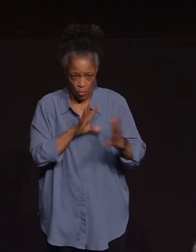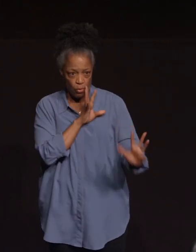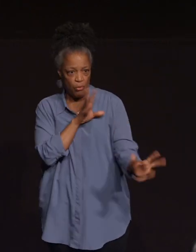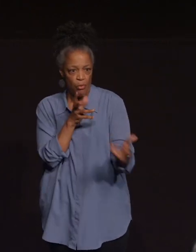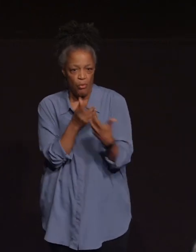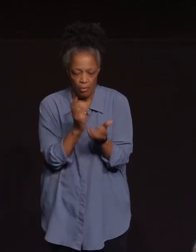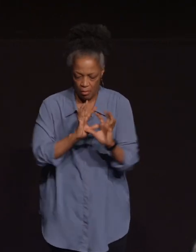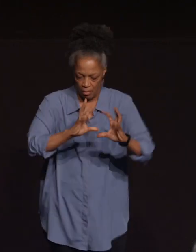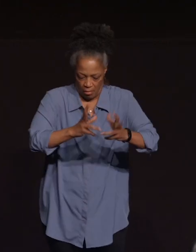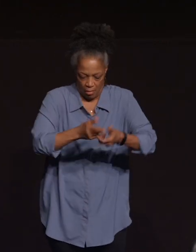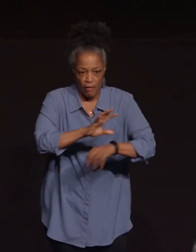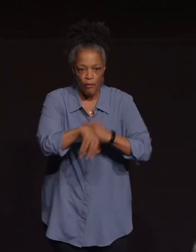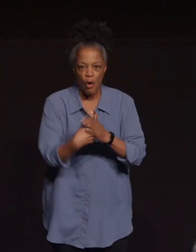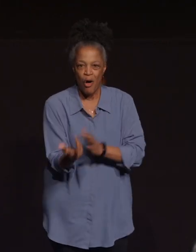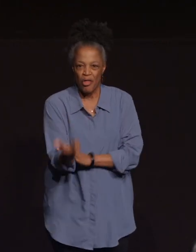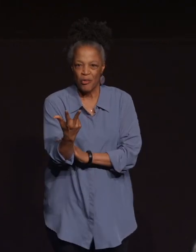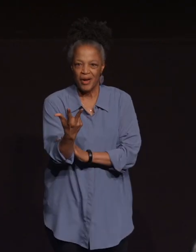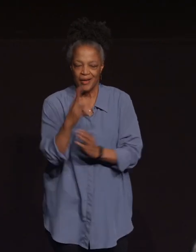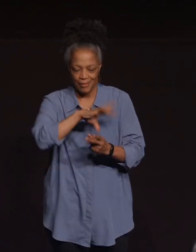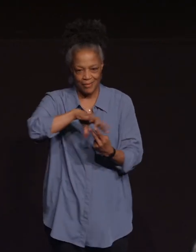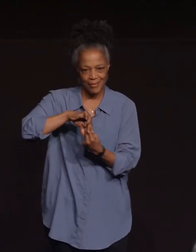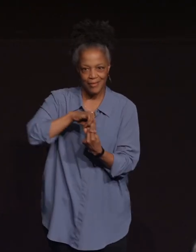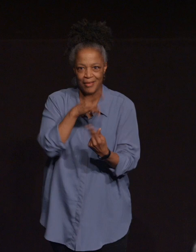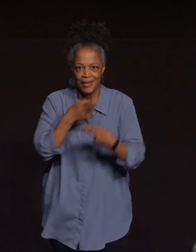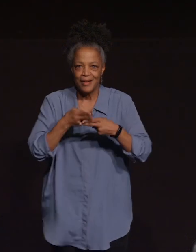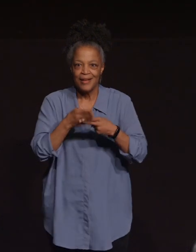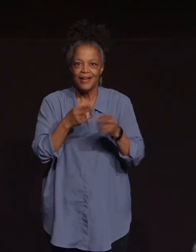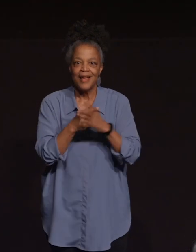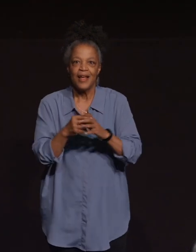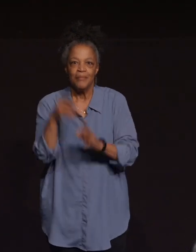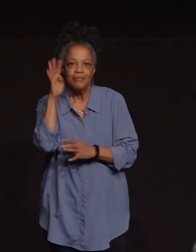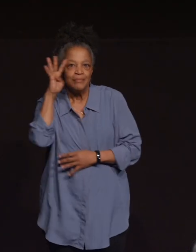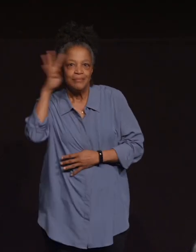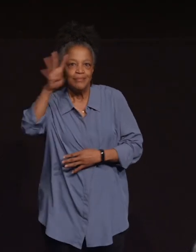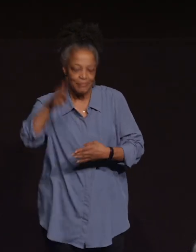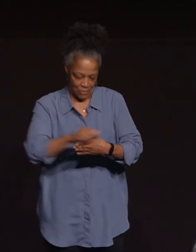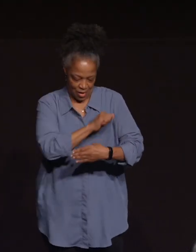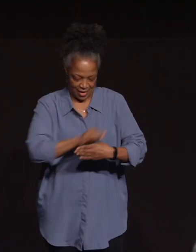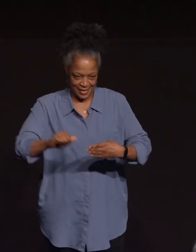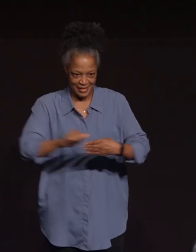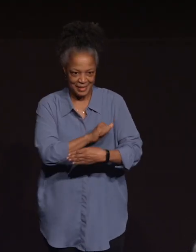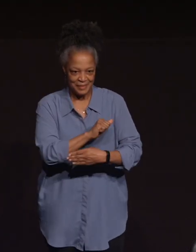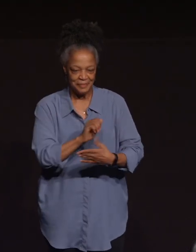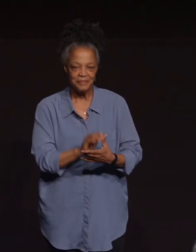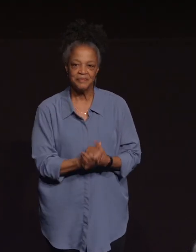three held under the name of speculative practice."